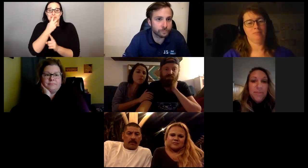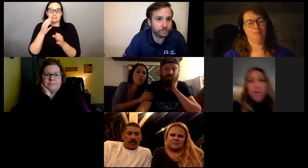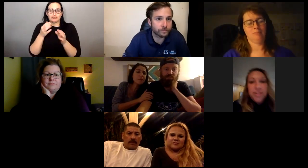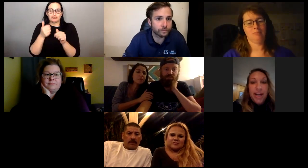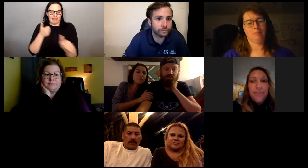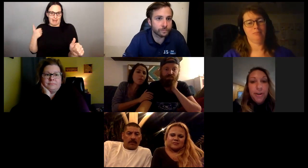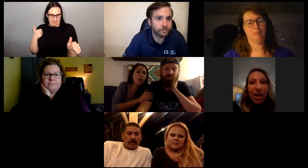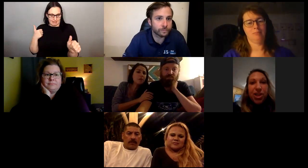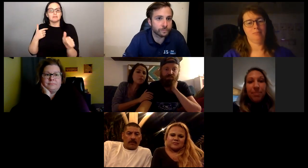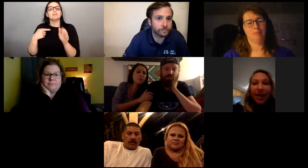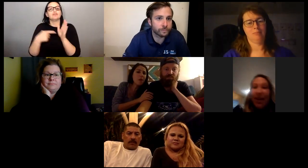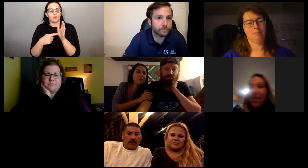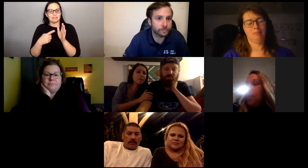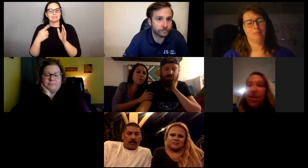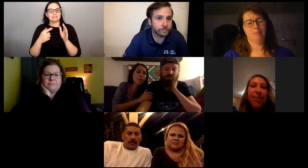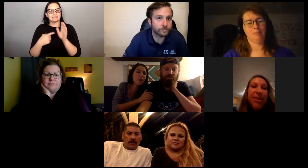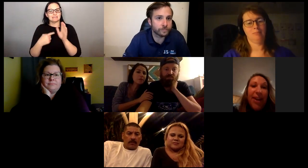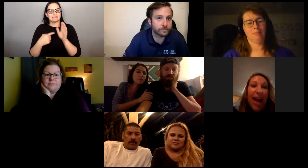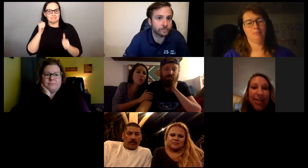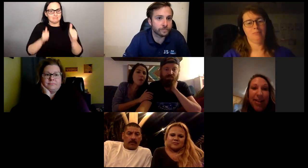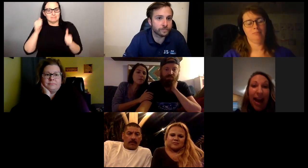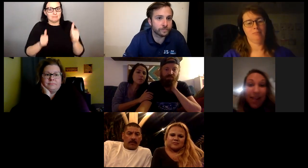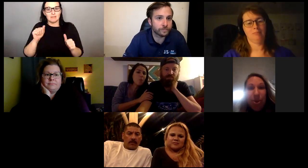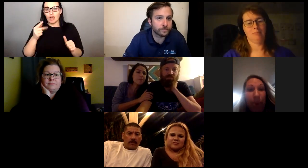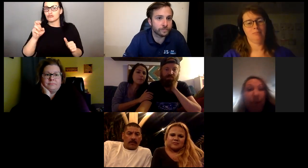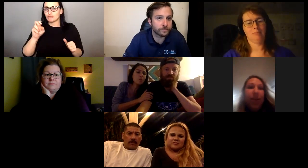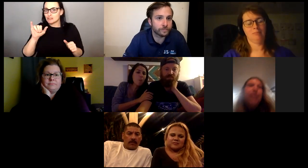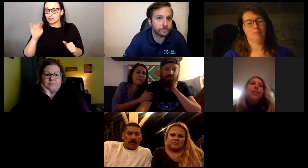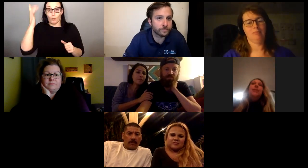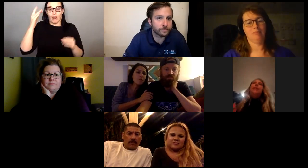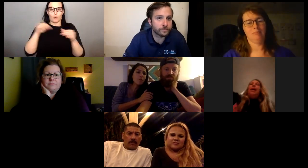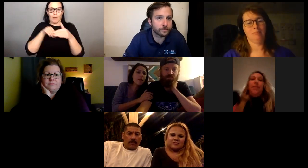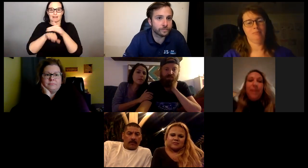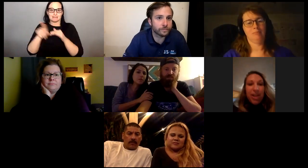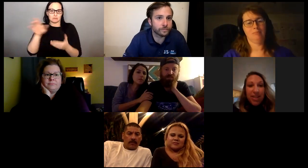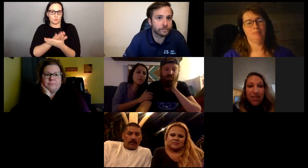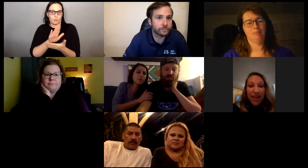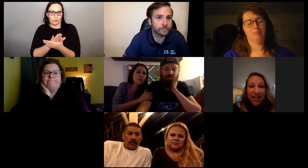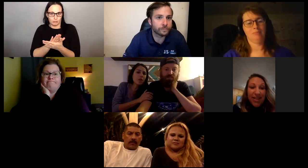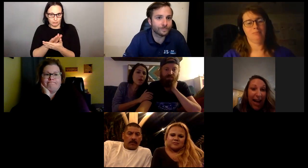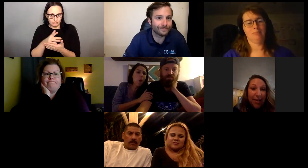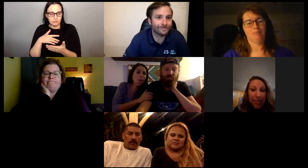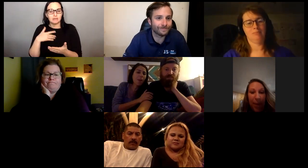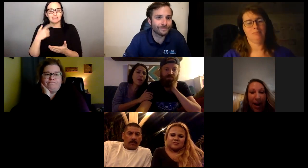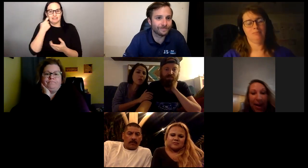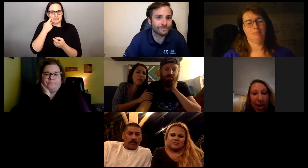shown signs of aggression because he wasn't receiving access at school